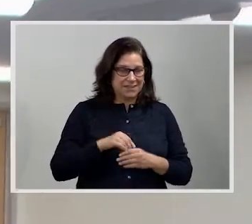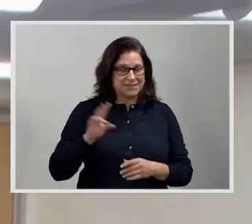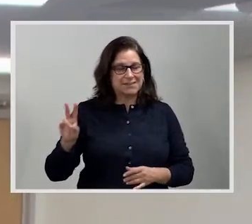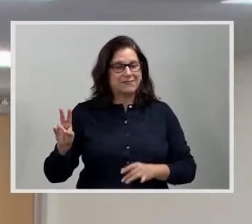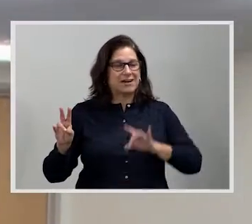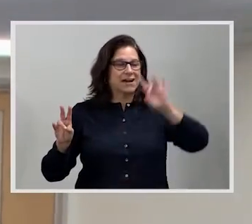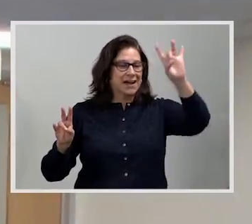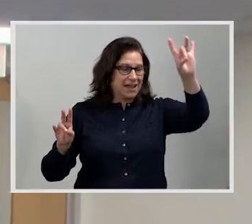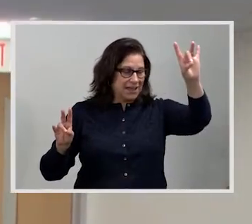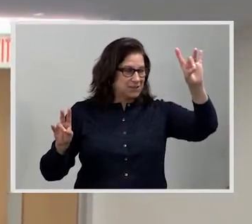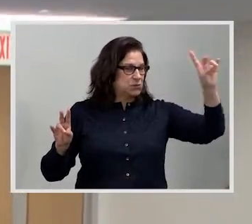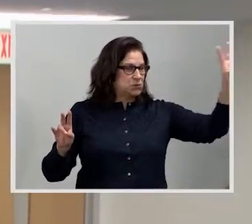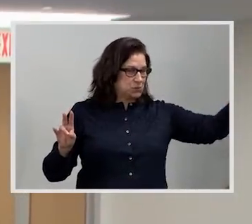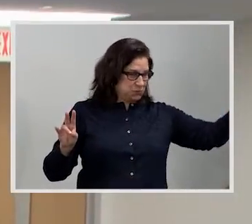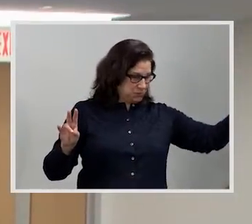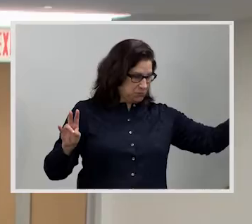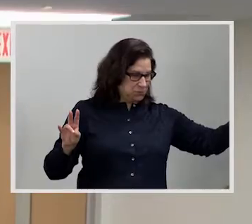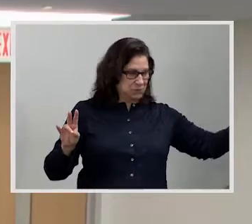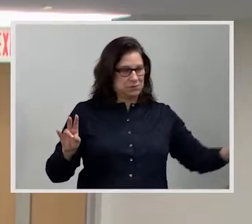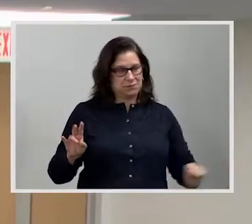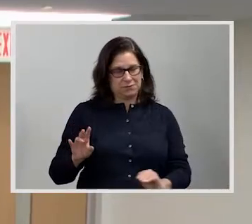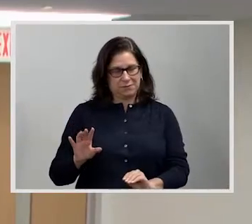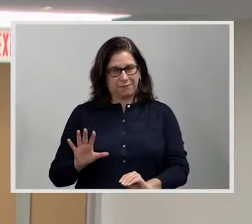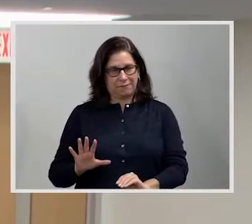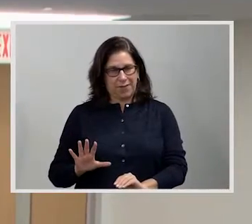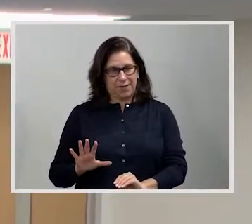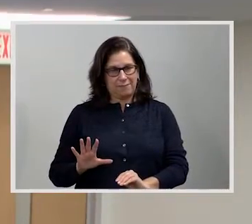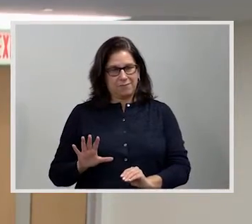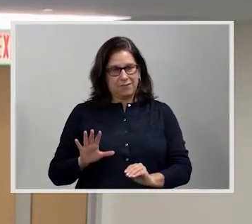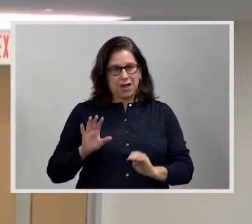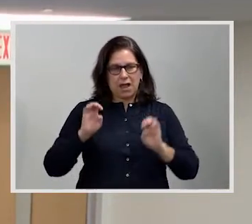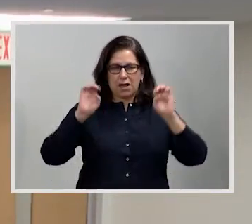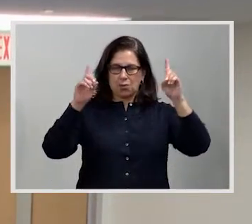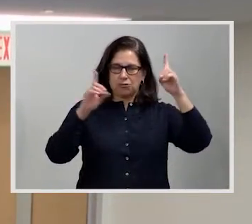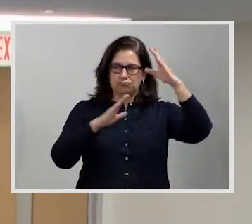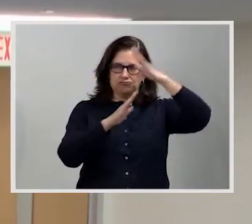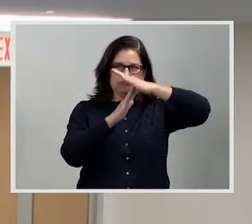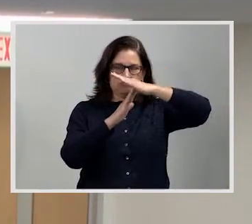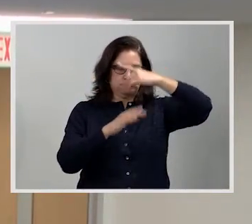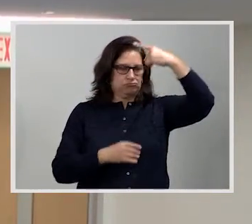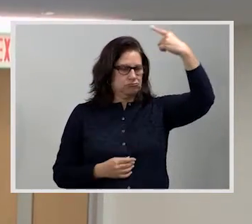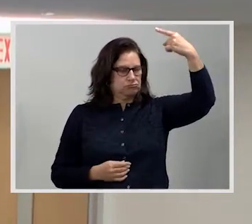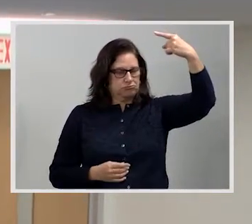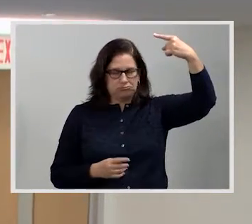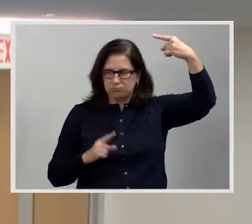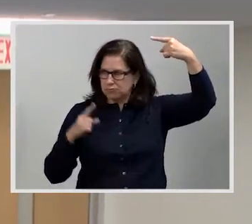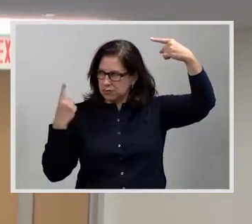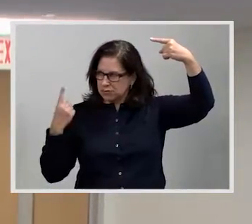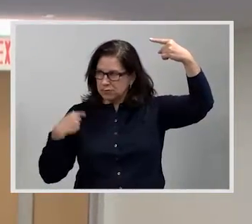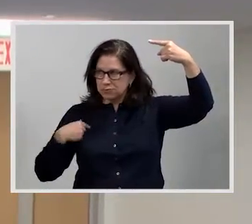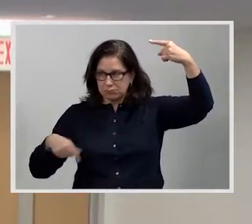SO WE VOTED ON CERTAIN THINGS.